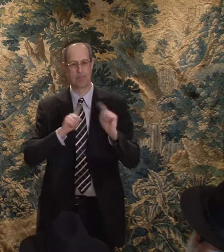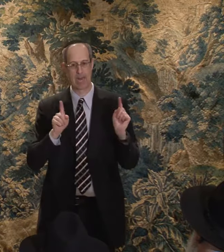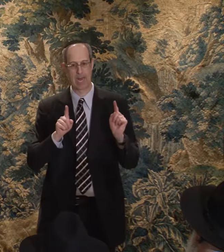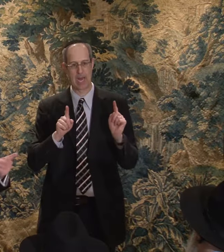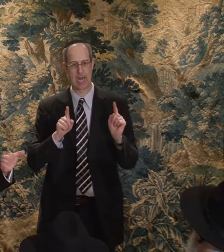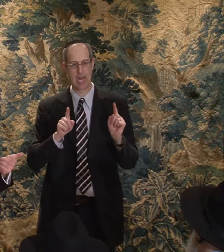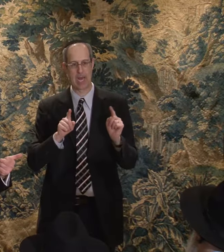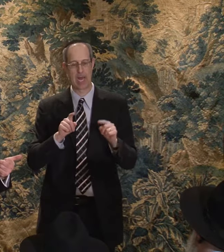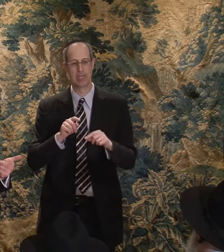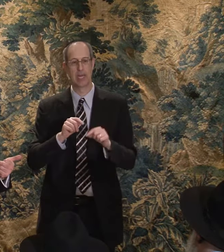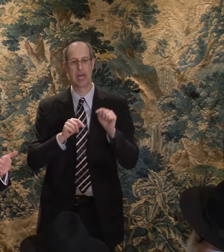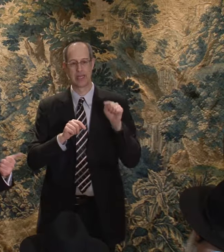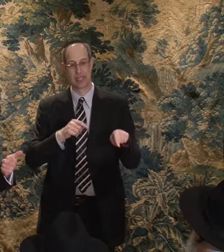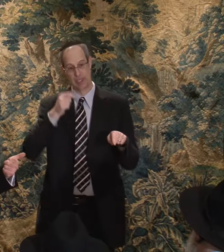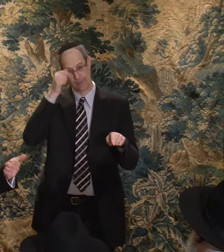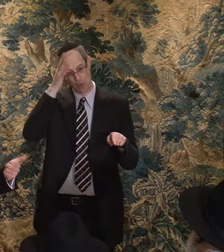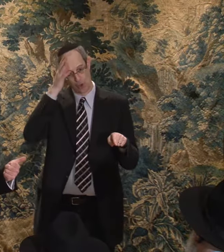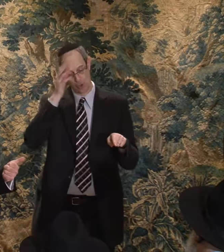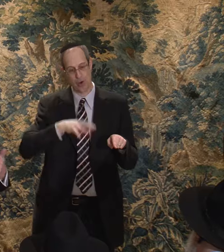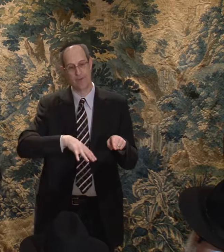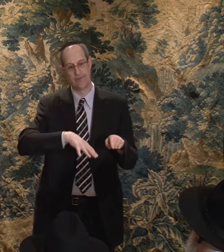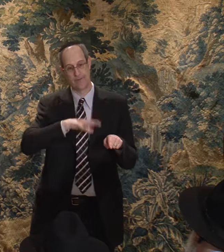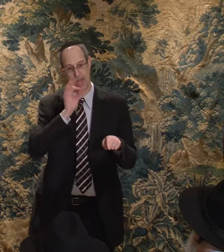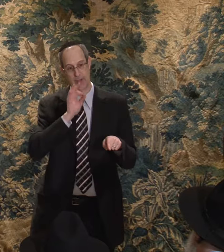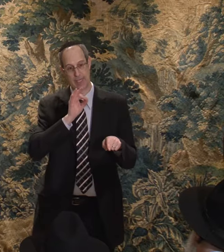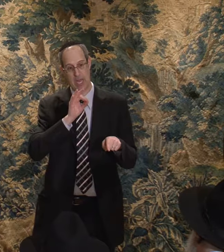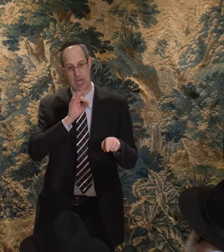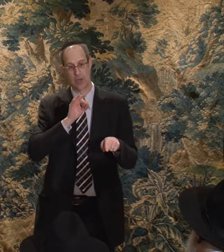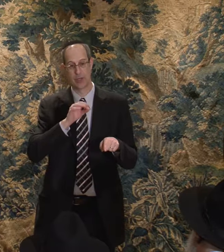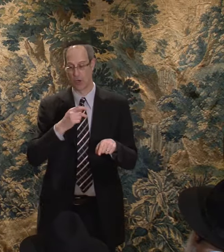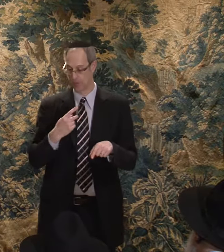this father he found out that we weren't gonna come you know what he did he